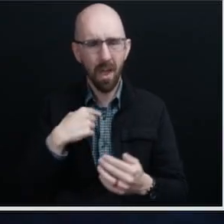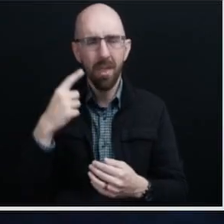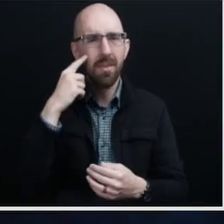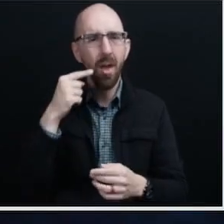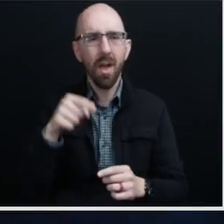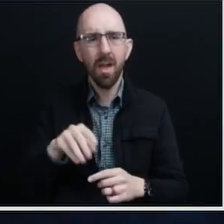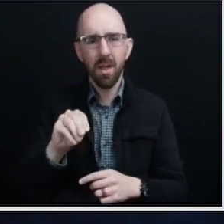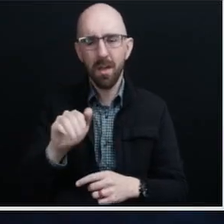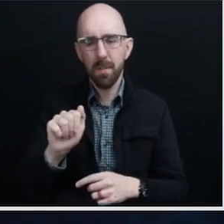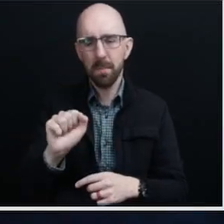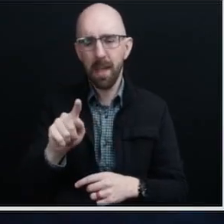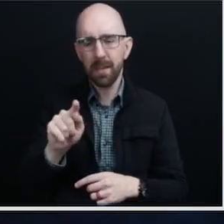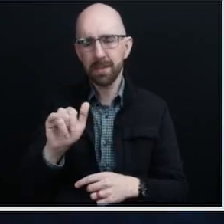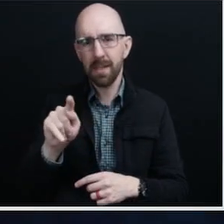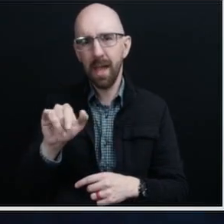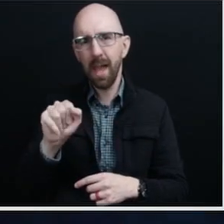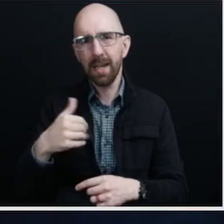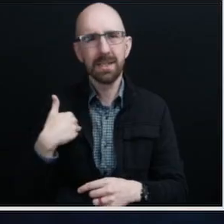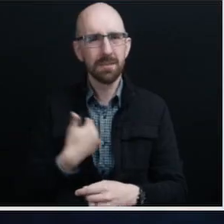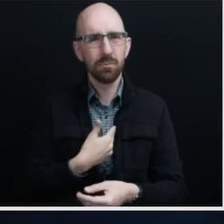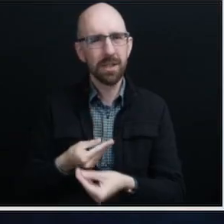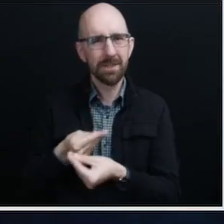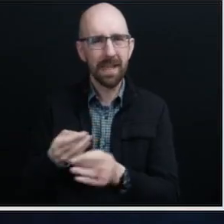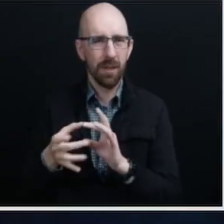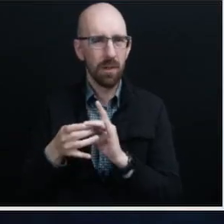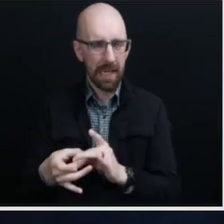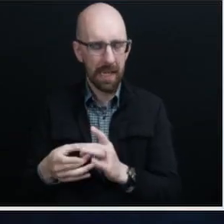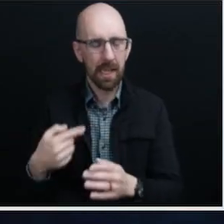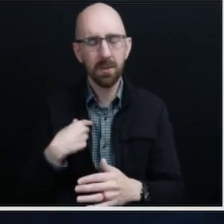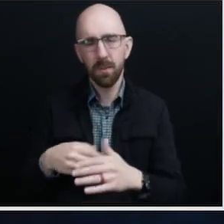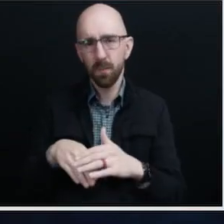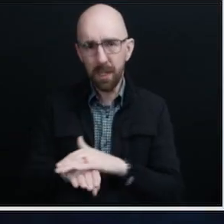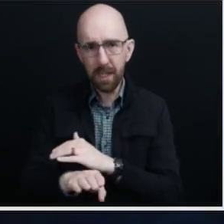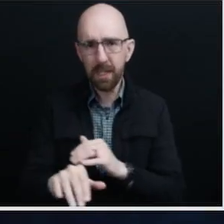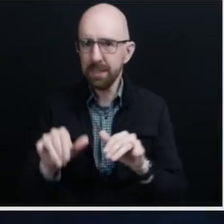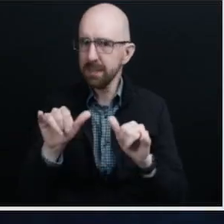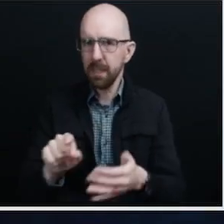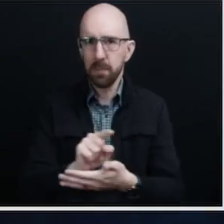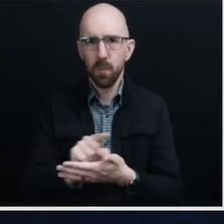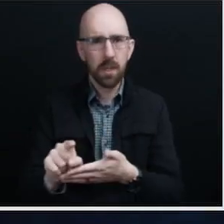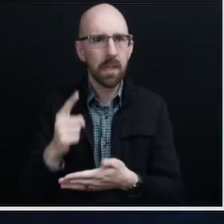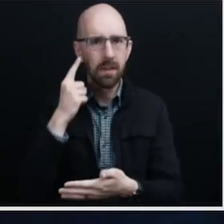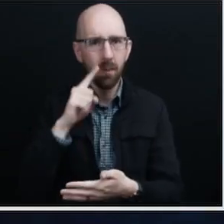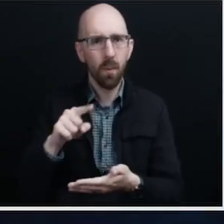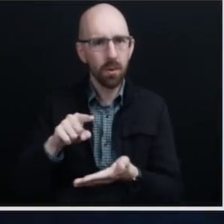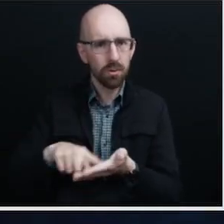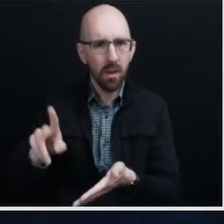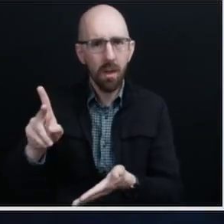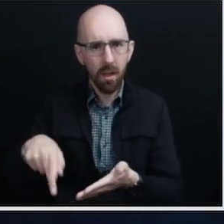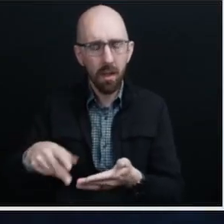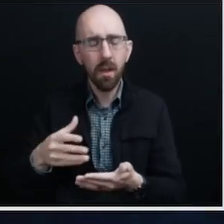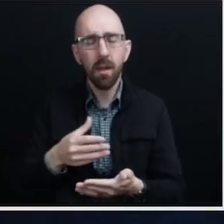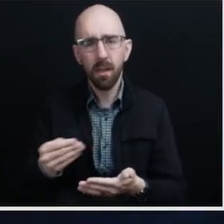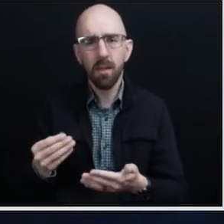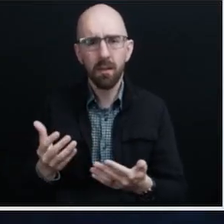something breastfeeding related. Um went in like the same week for a checkup and um you know,